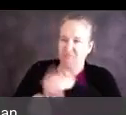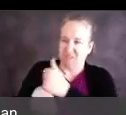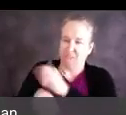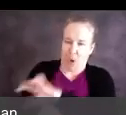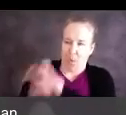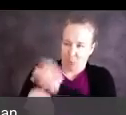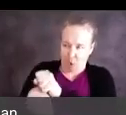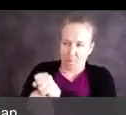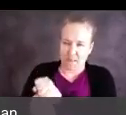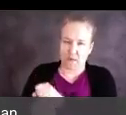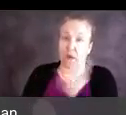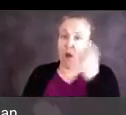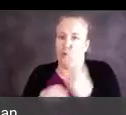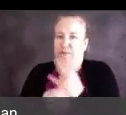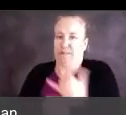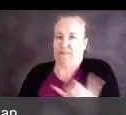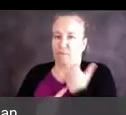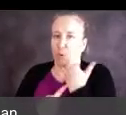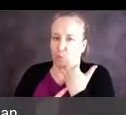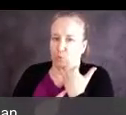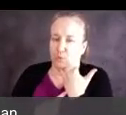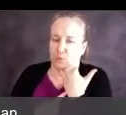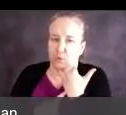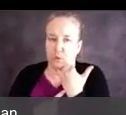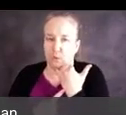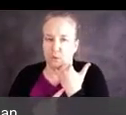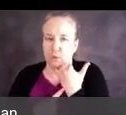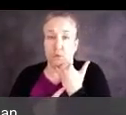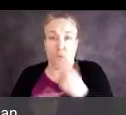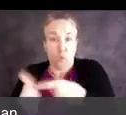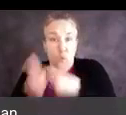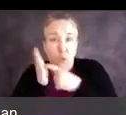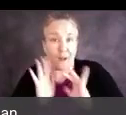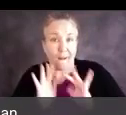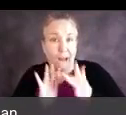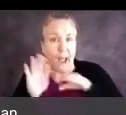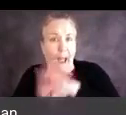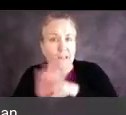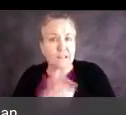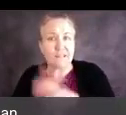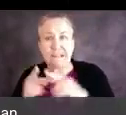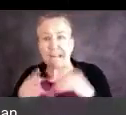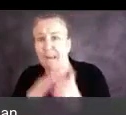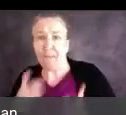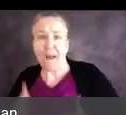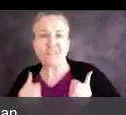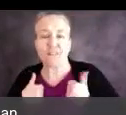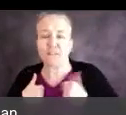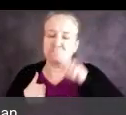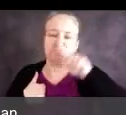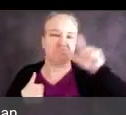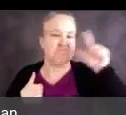the phone. So you do not need to have internet access or an email address to use this system.